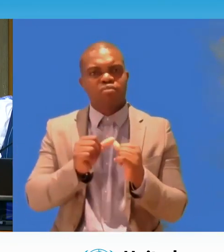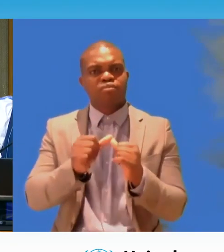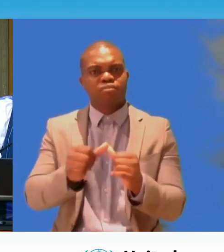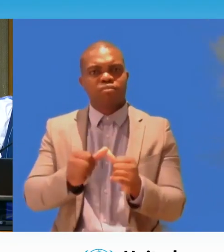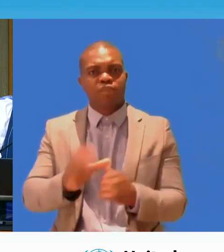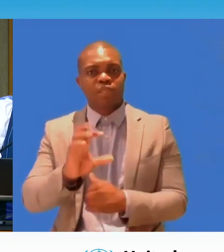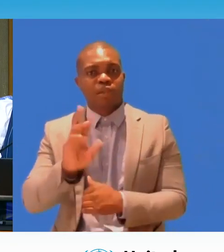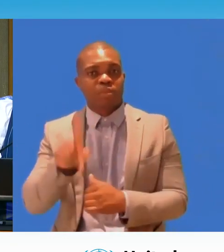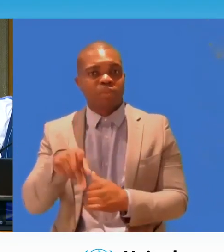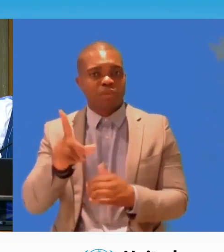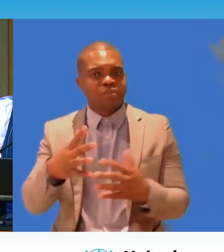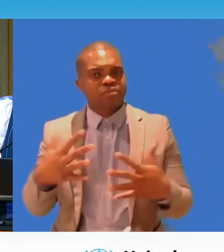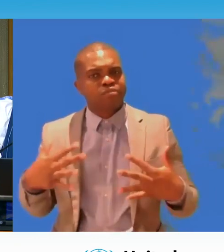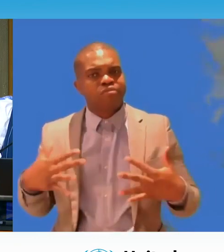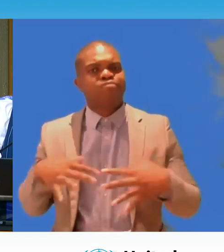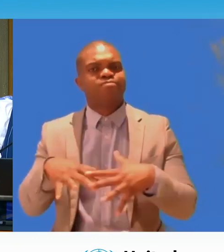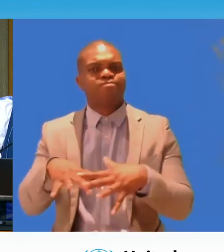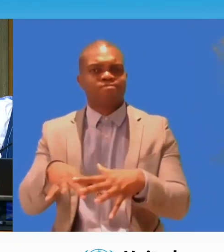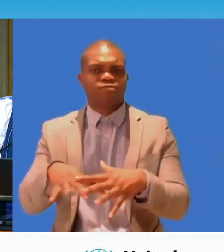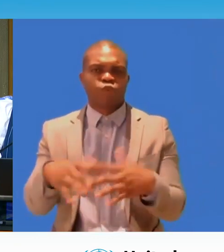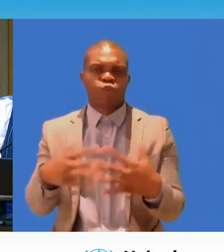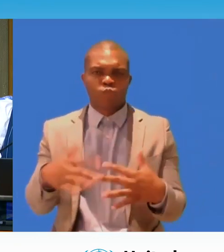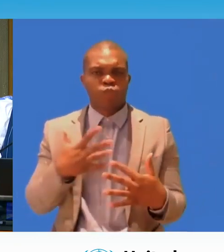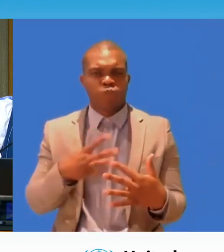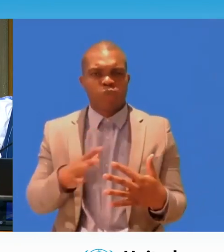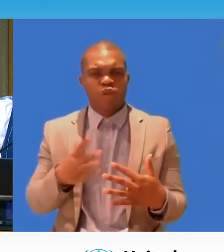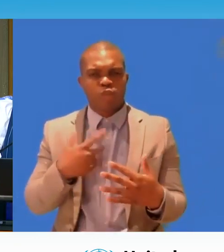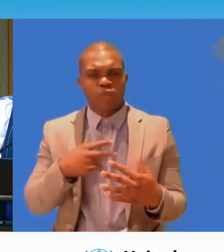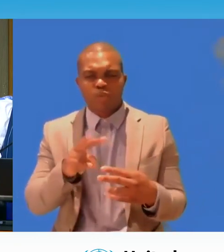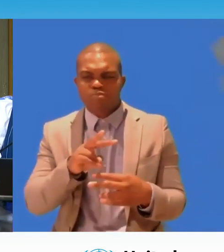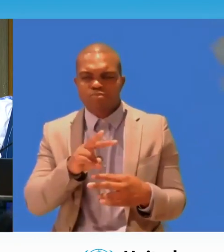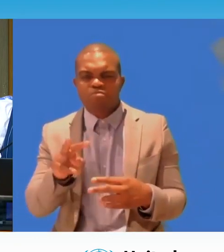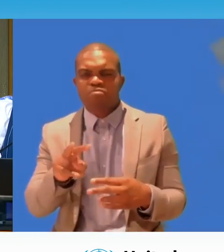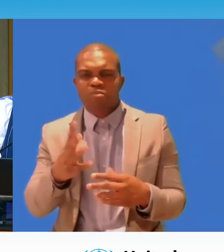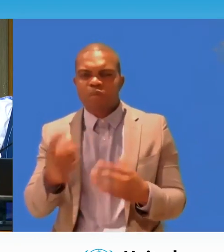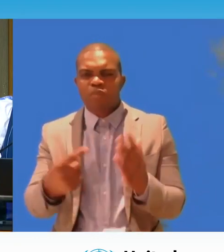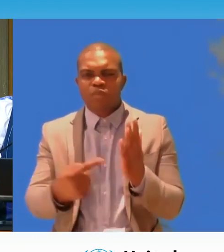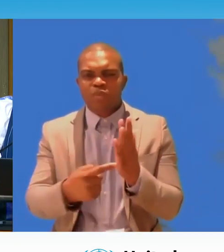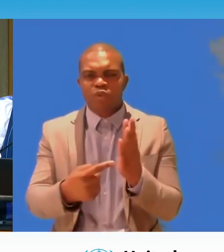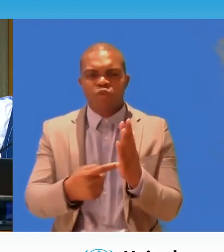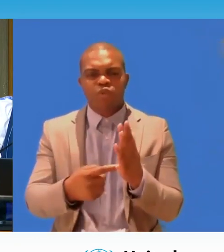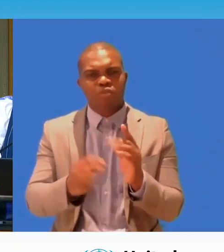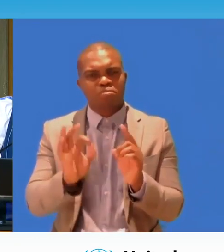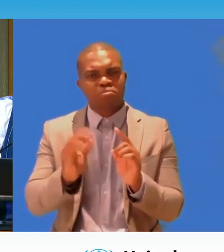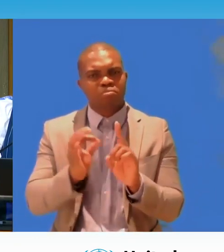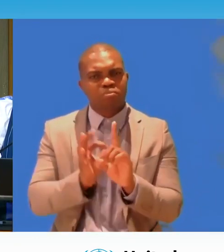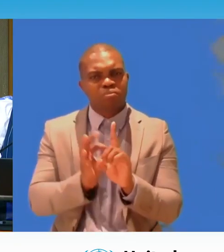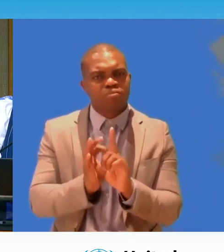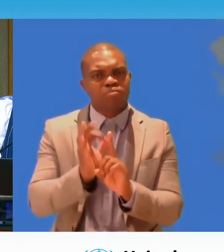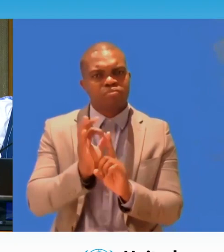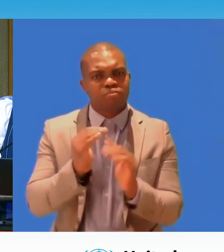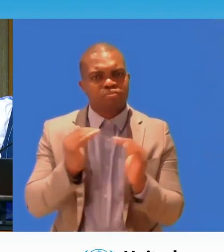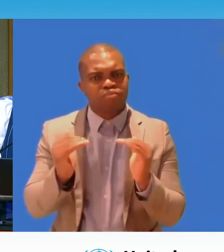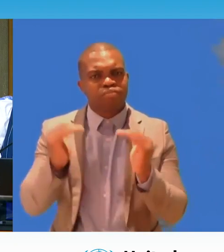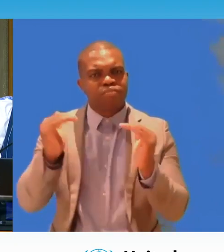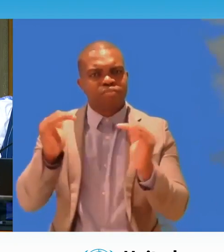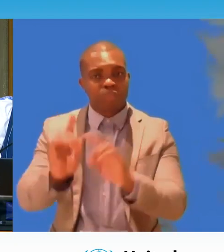inclusion in the empowerment by providing access to essential Services improving communication and